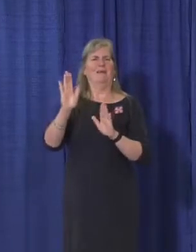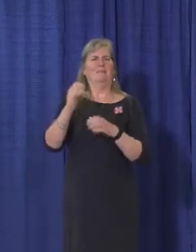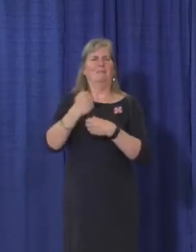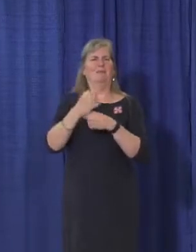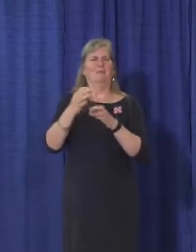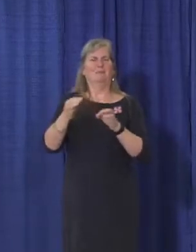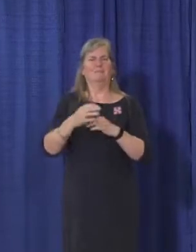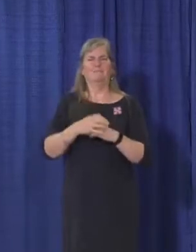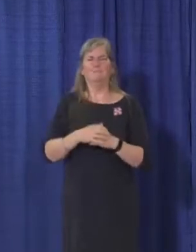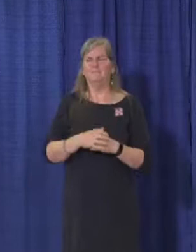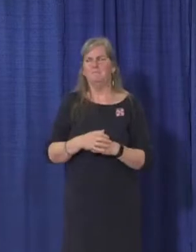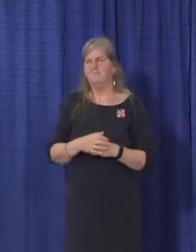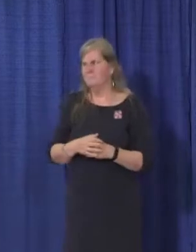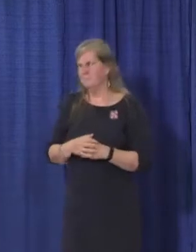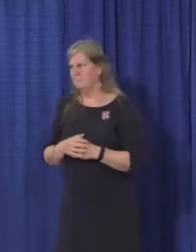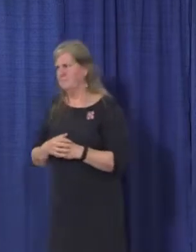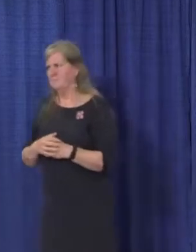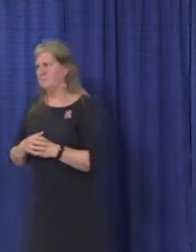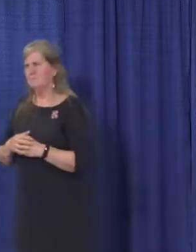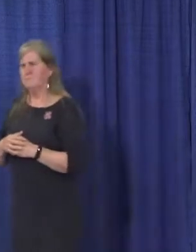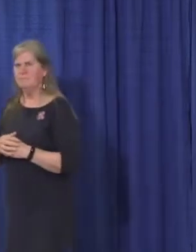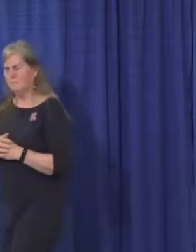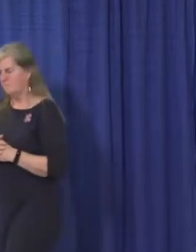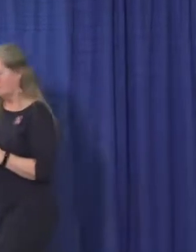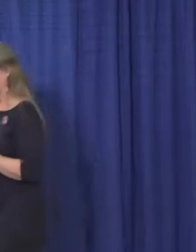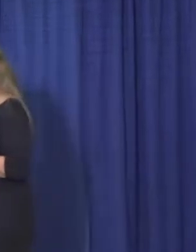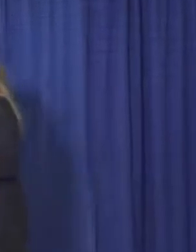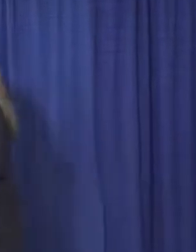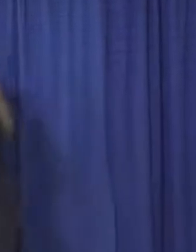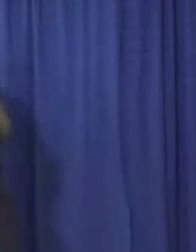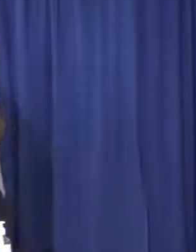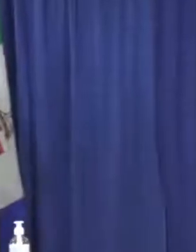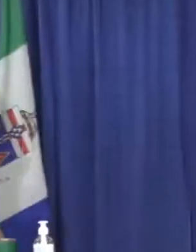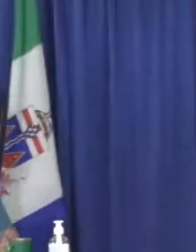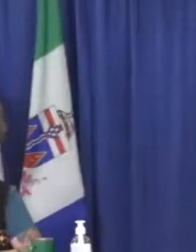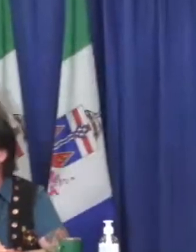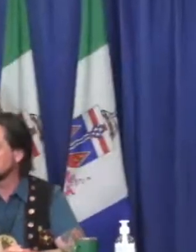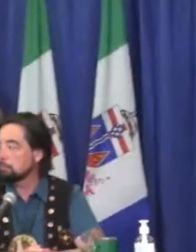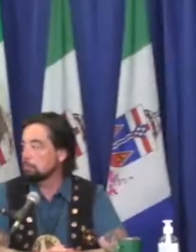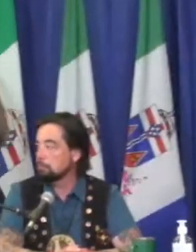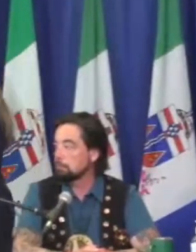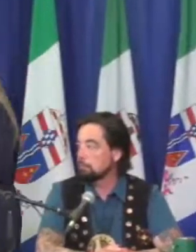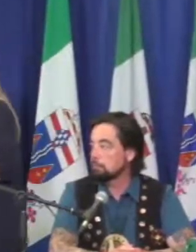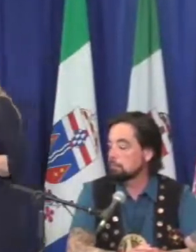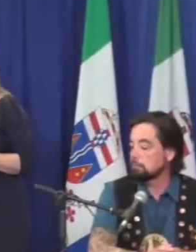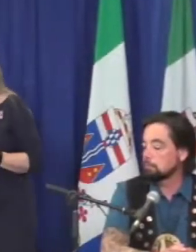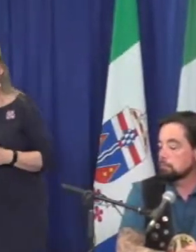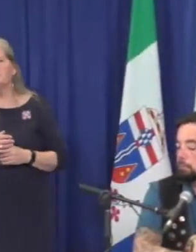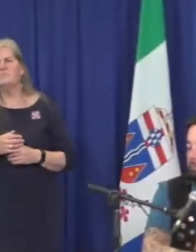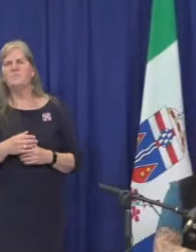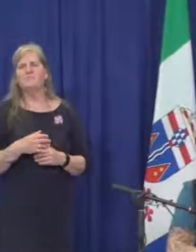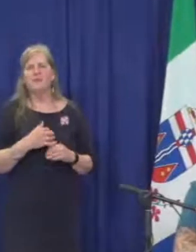into the decisions. Pat: Premier silver?